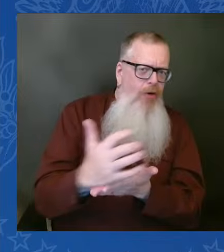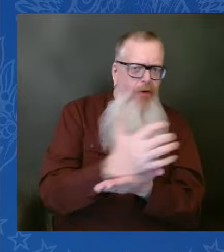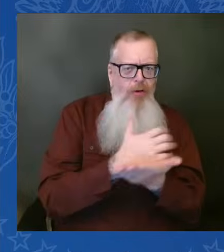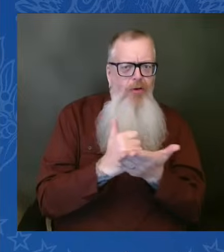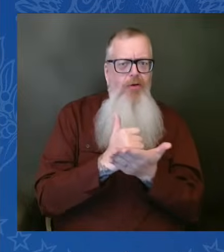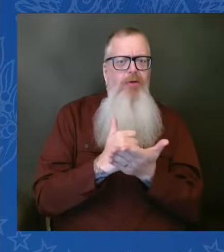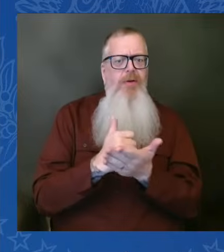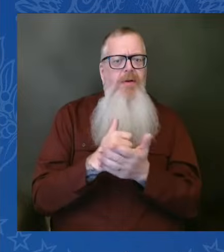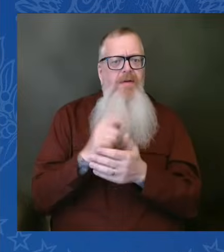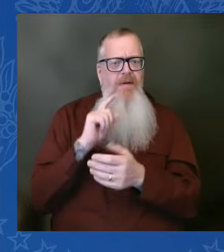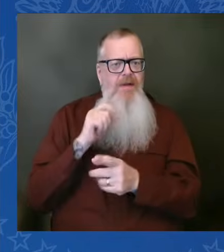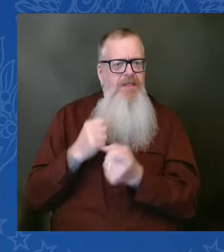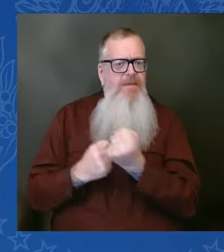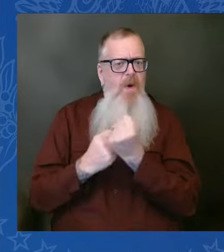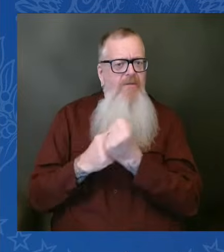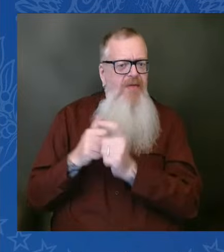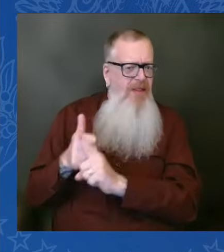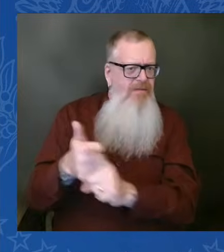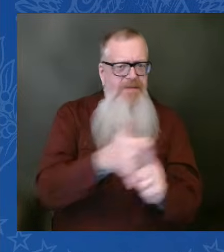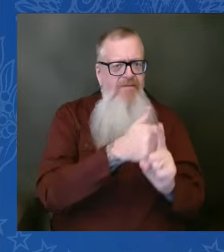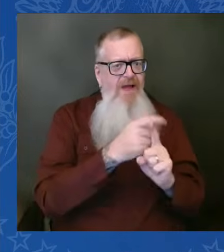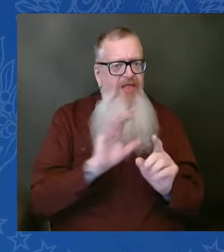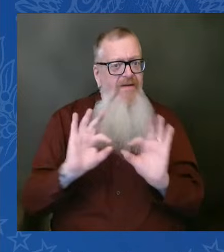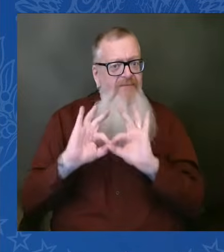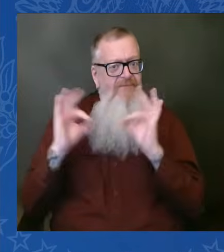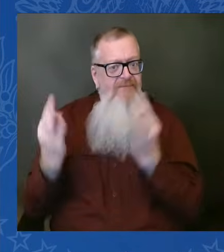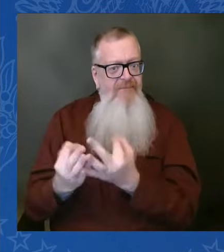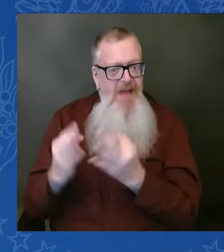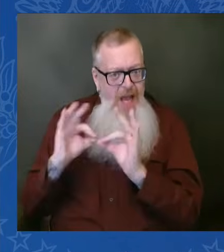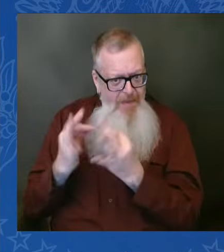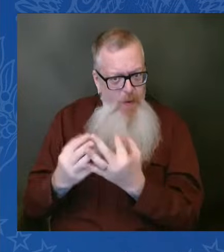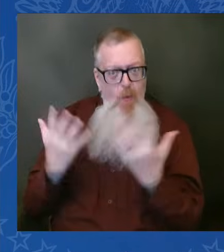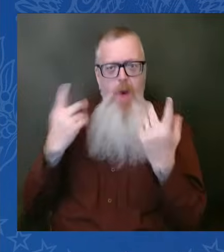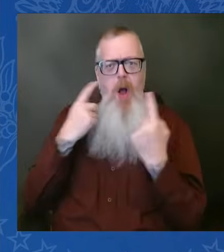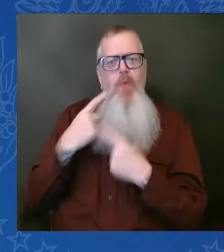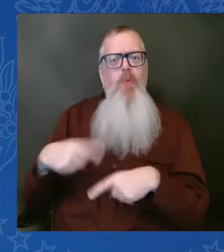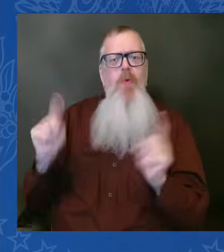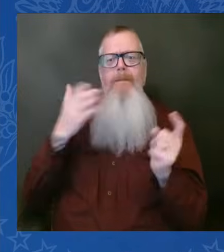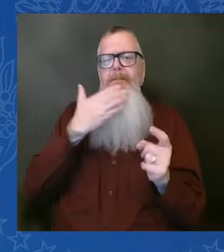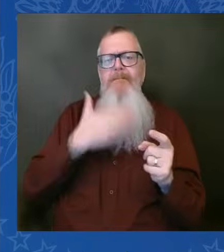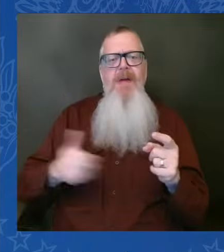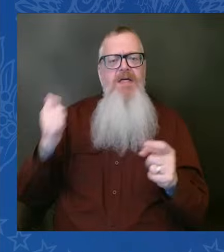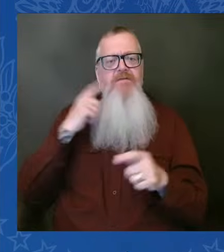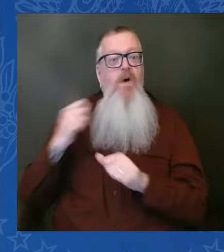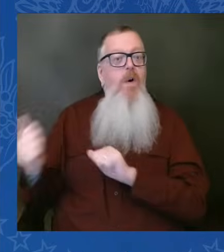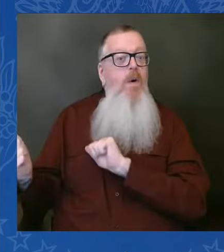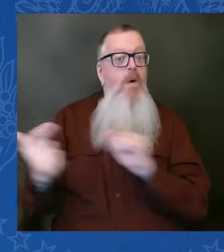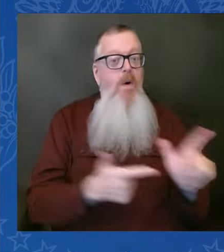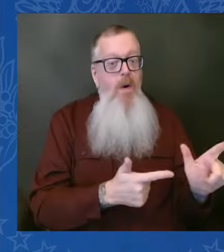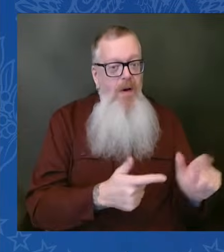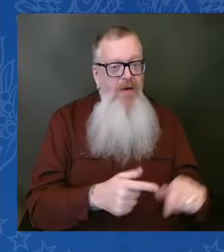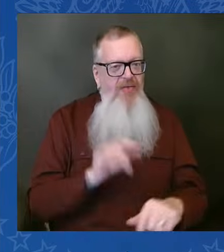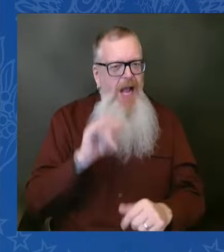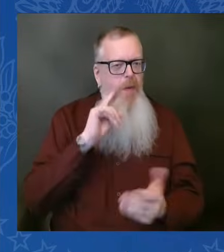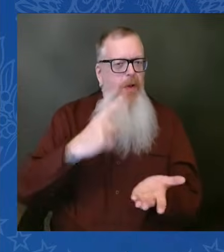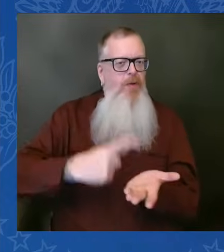An economy that works for all. This is the vision that President Biden will speak to today. With that, it is my great pleasure